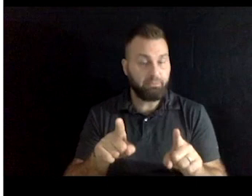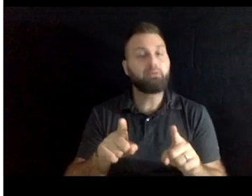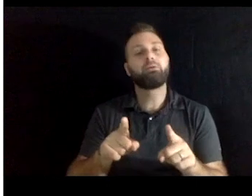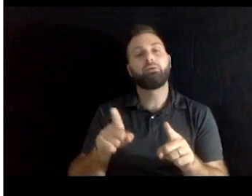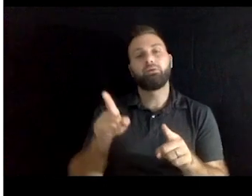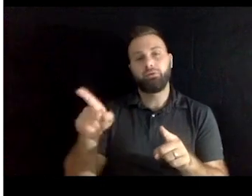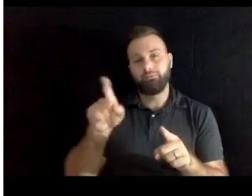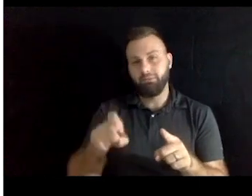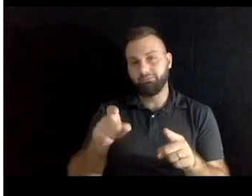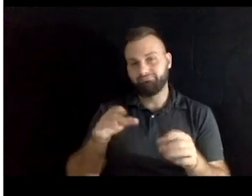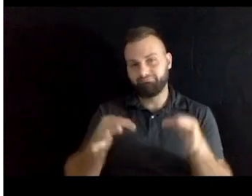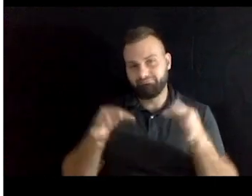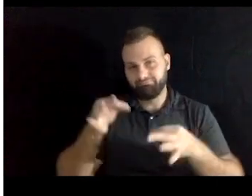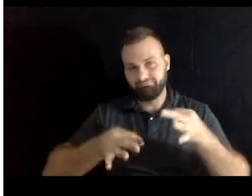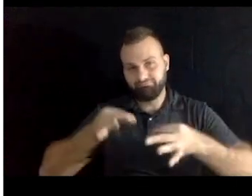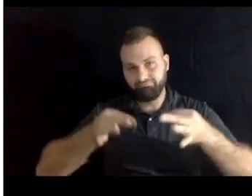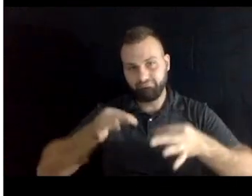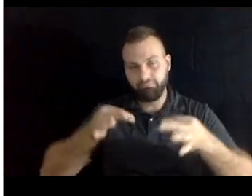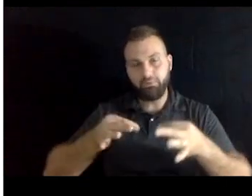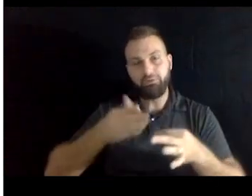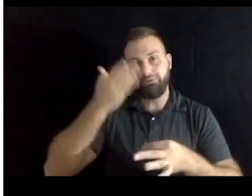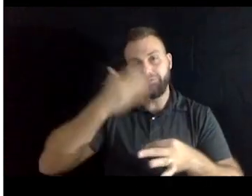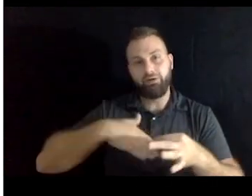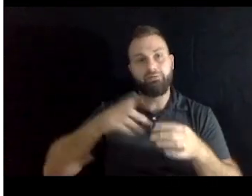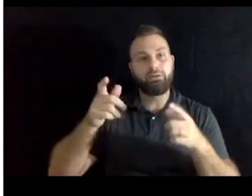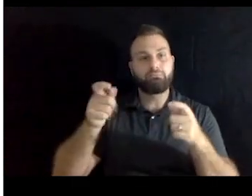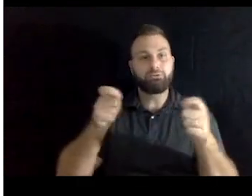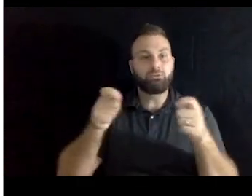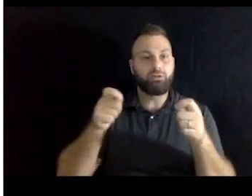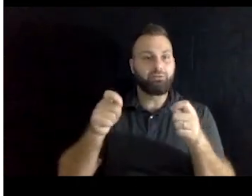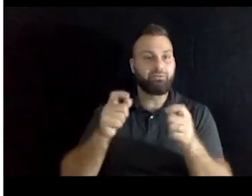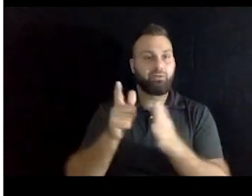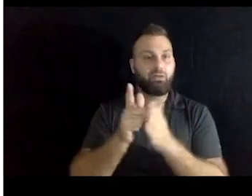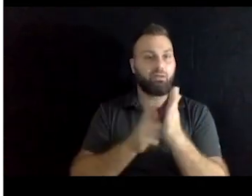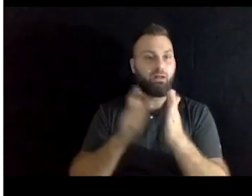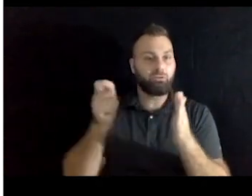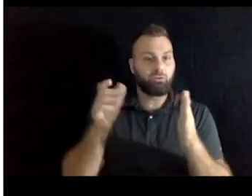administrative law judge your decision, it could take years literally